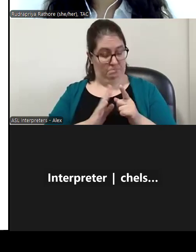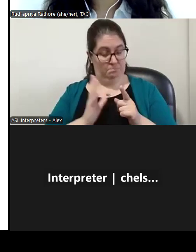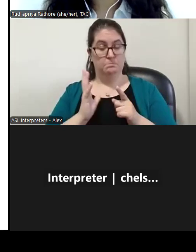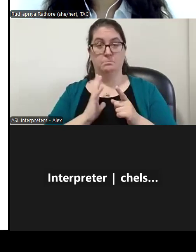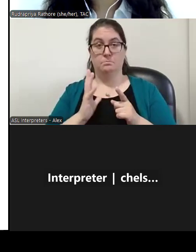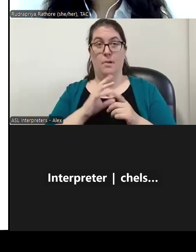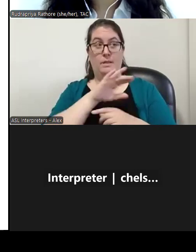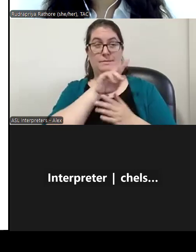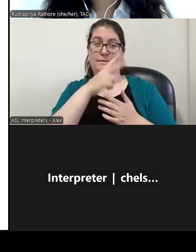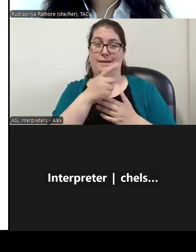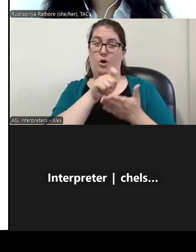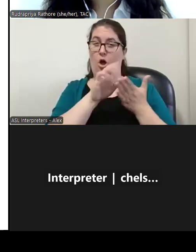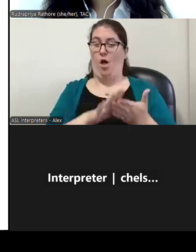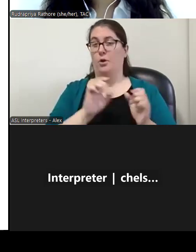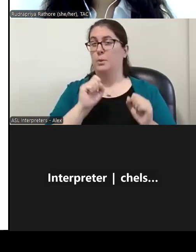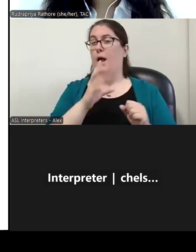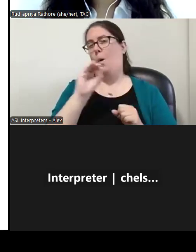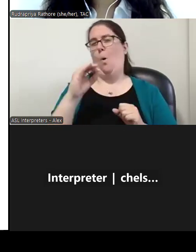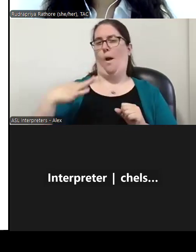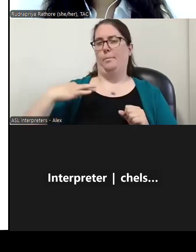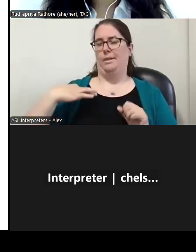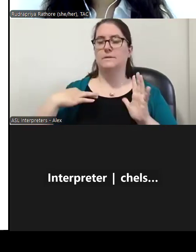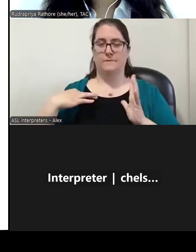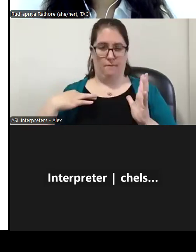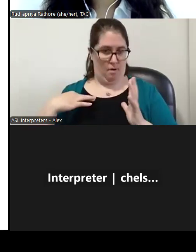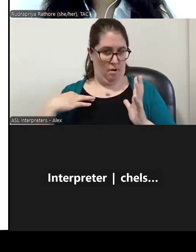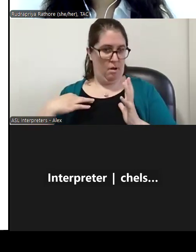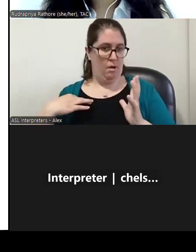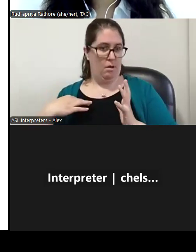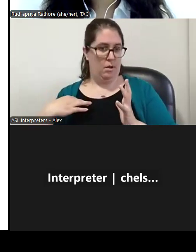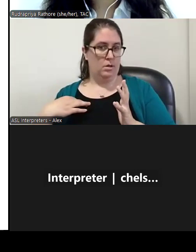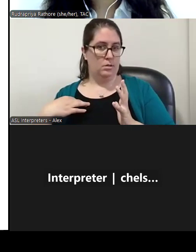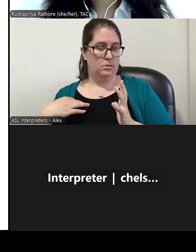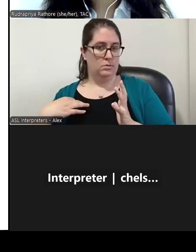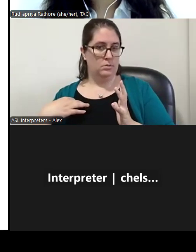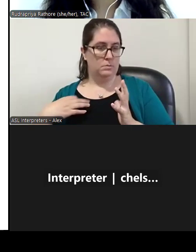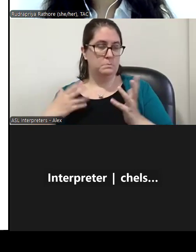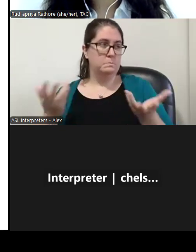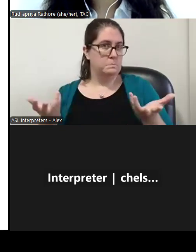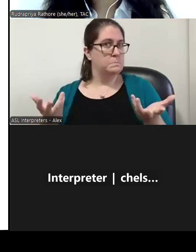author as a co-licant um that's uh applicable in the application as